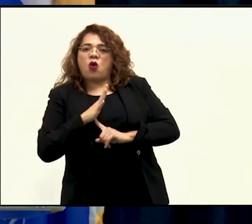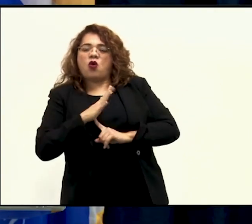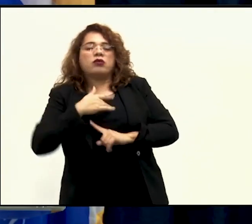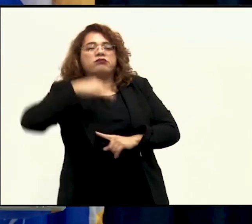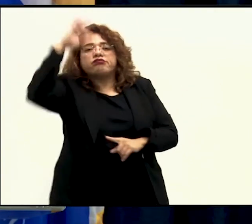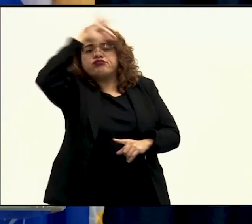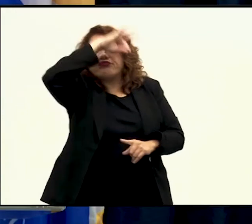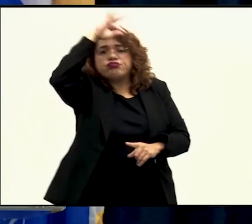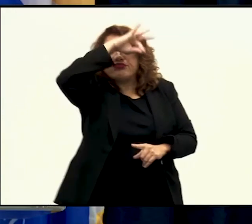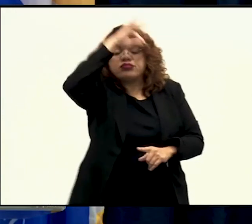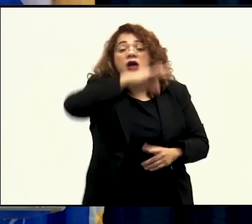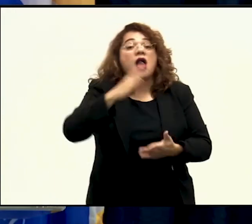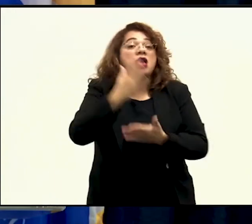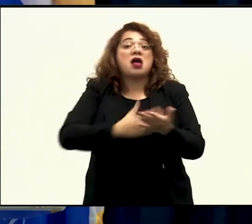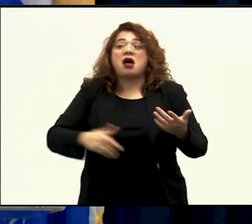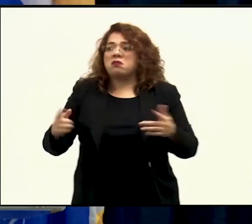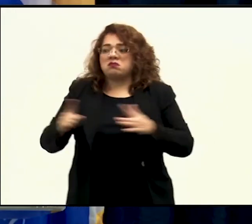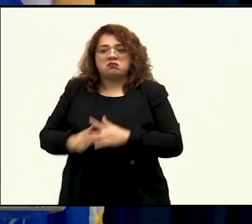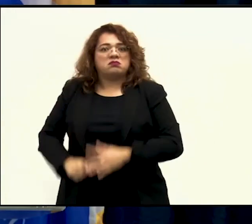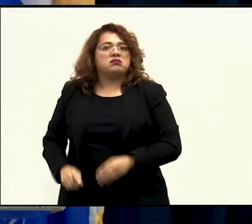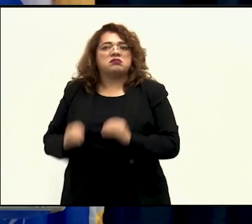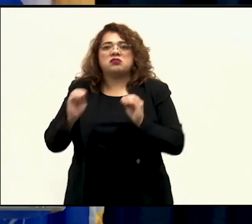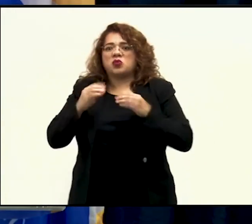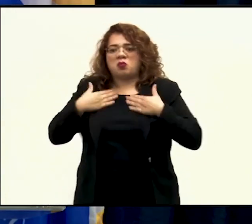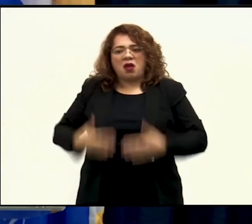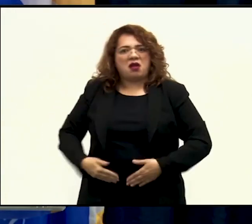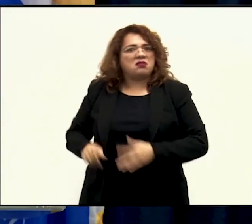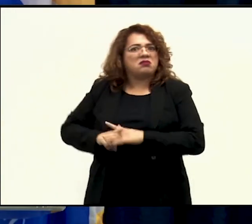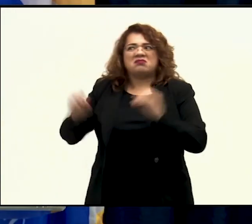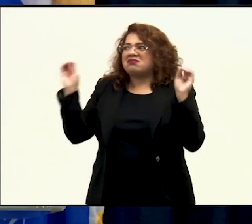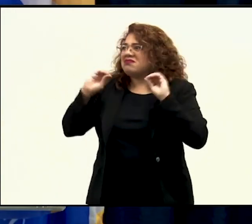and they can infect others around them who have not been vaccinated.